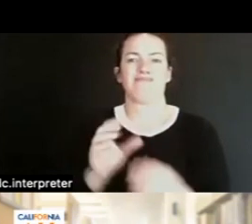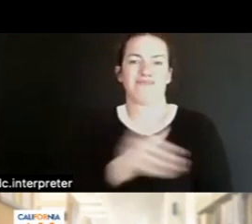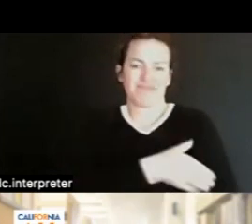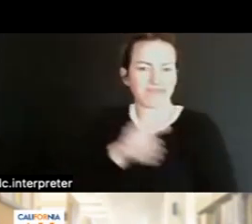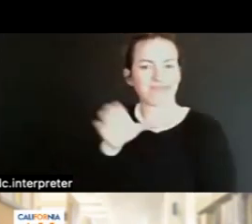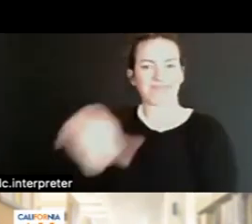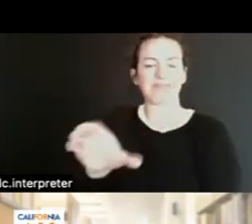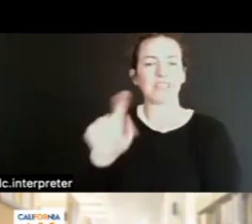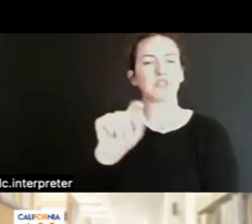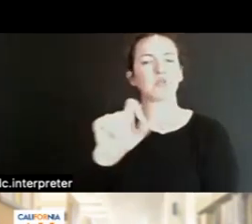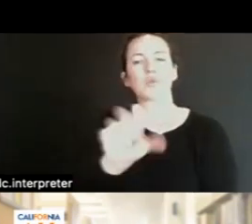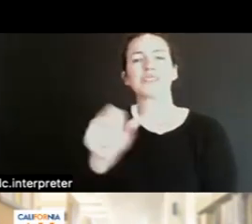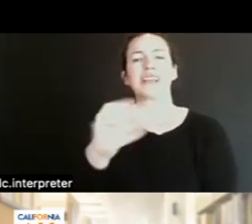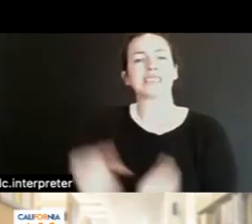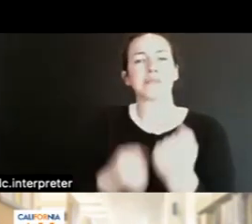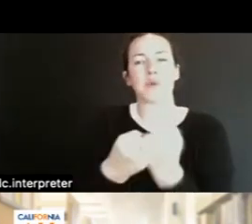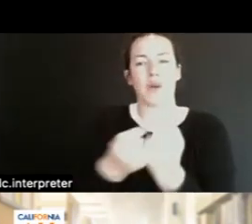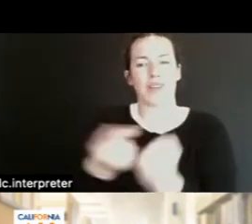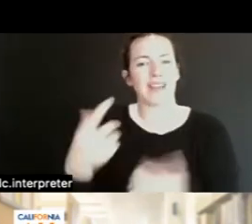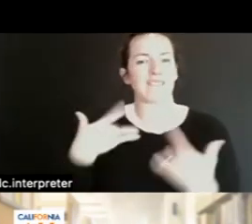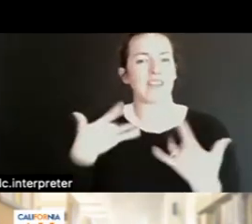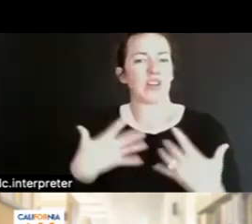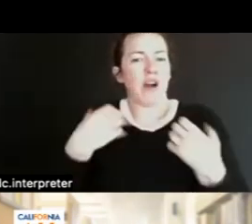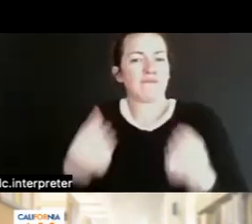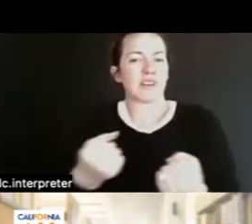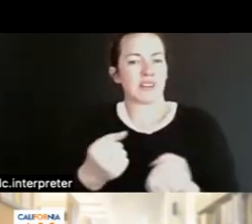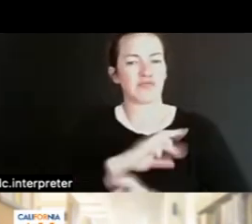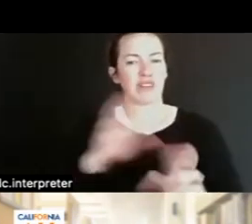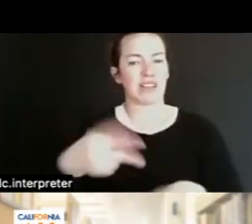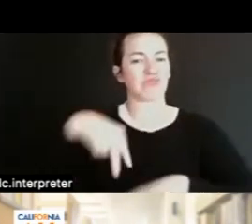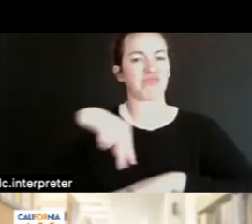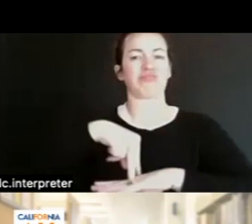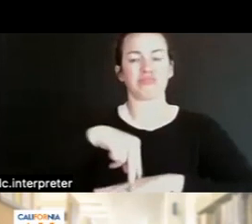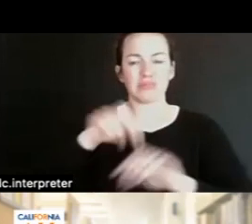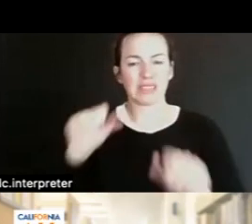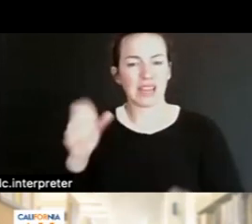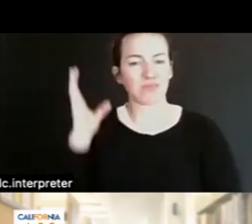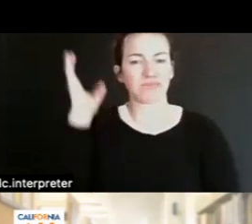support necessary. So they felt confident enough and poised enough to be able to speak their truth